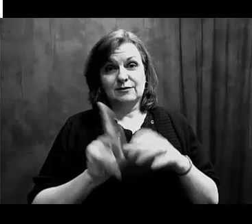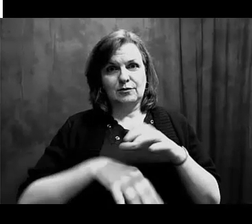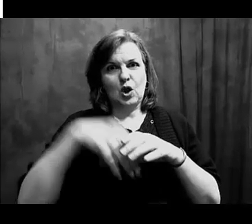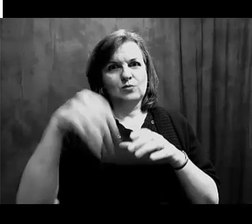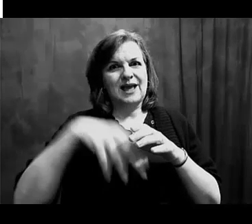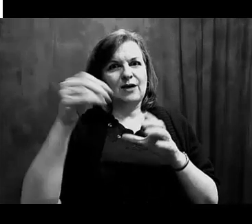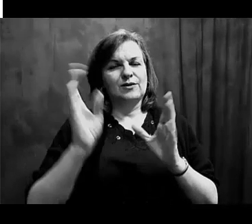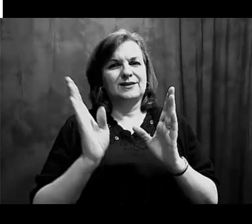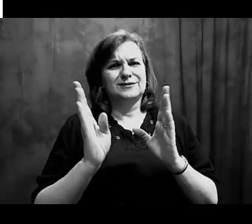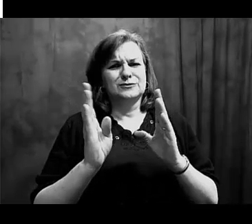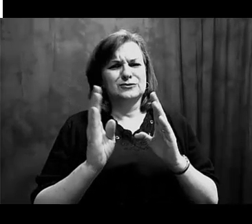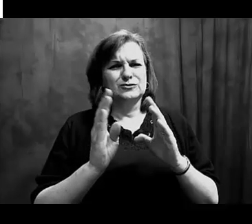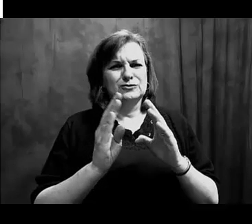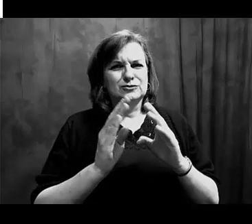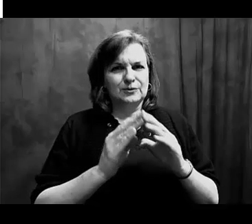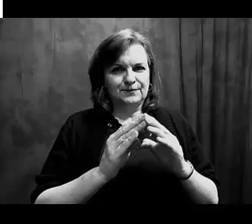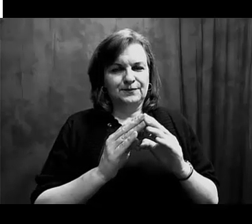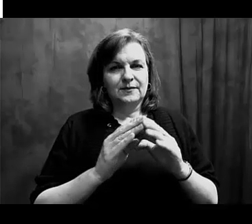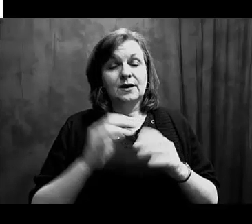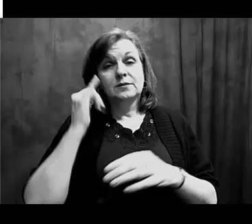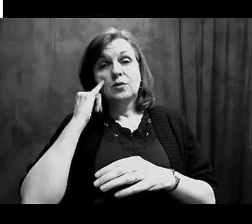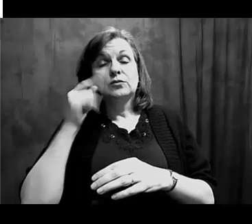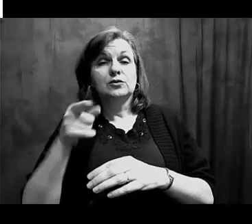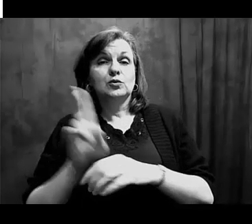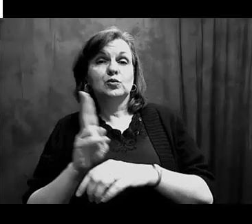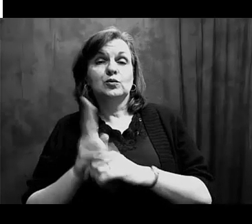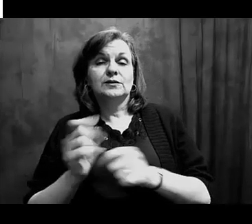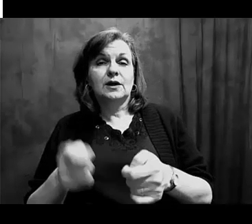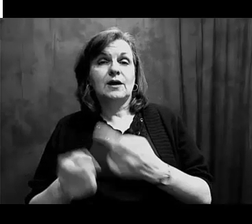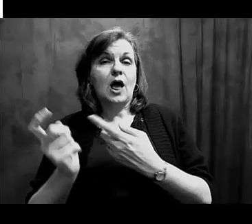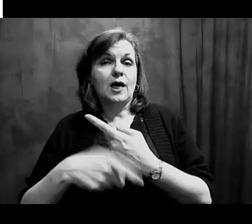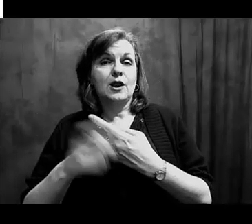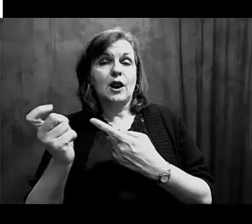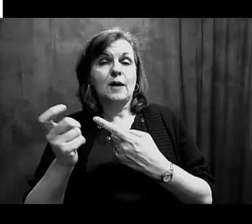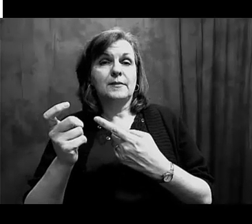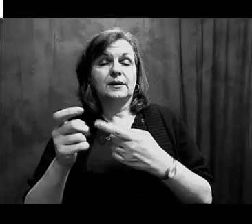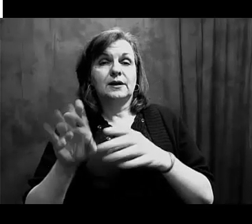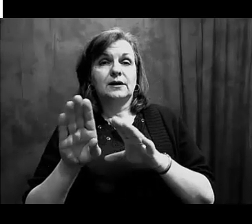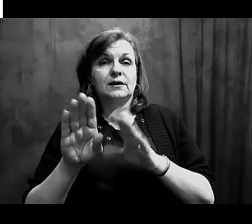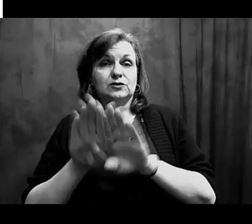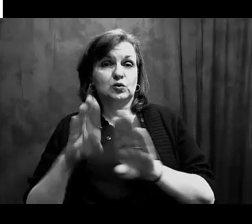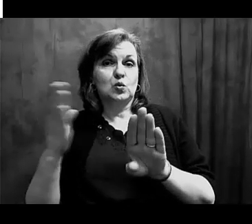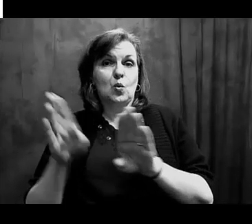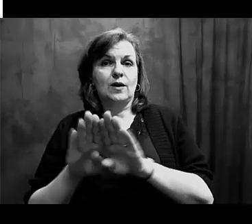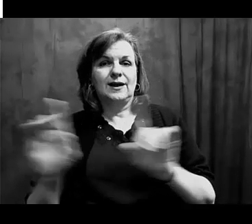so if you've ever tried to move through one of the automatic doors and its closing slowly